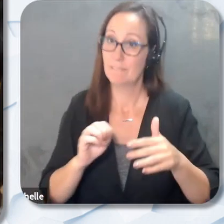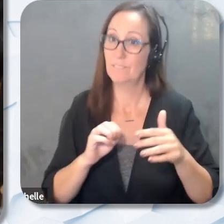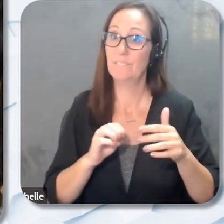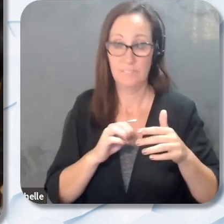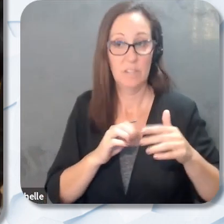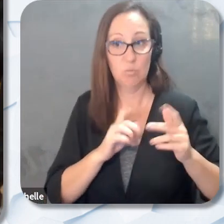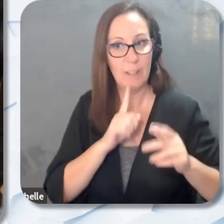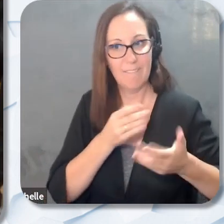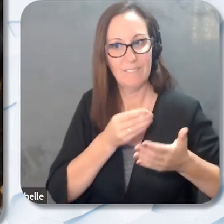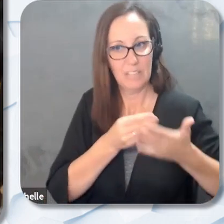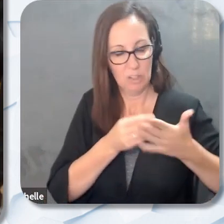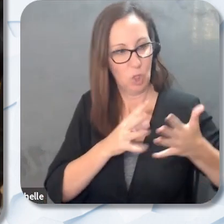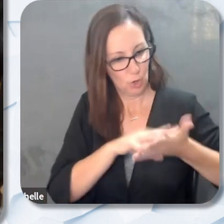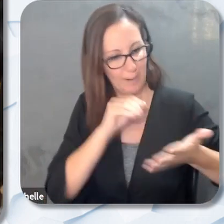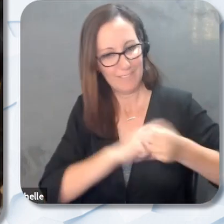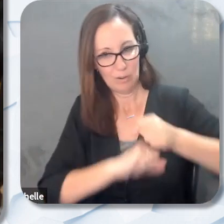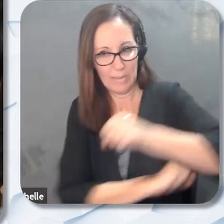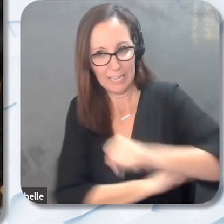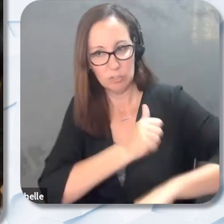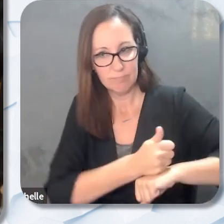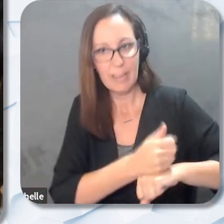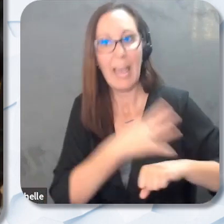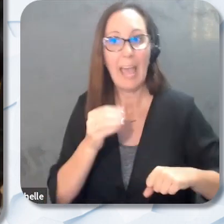They also need to have expertise in developmentally appropriate practices